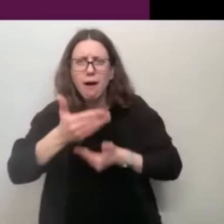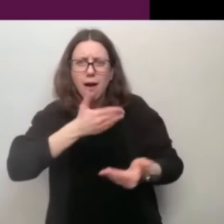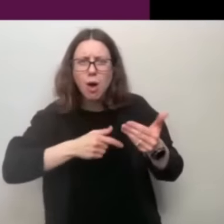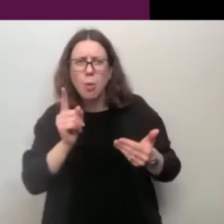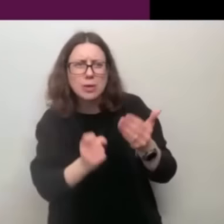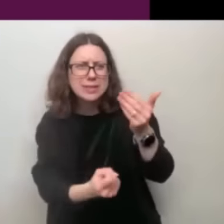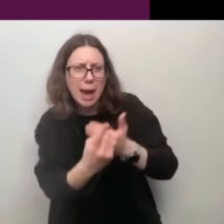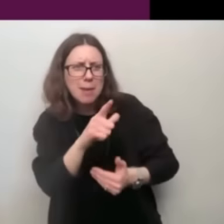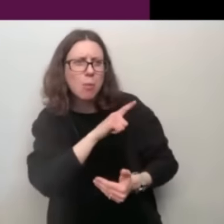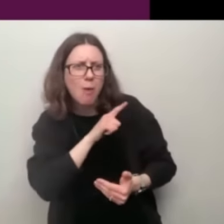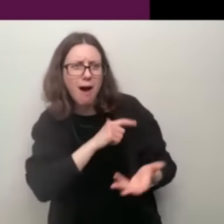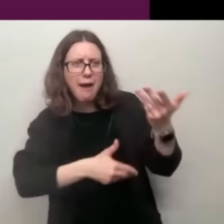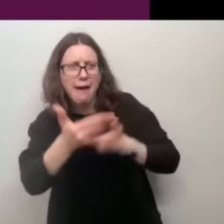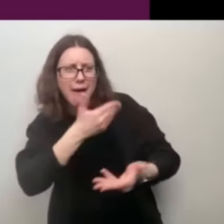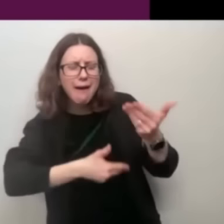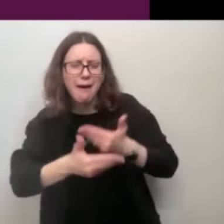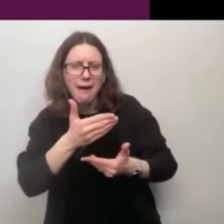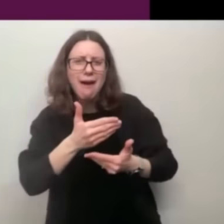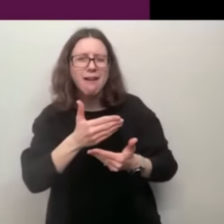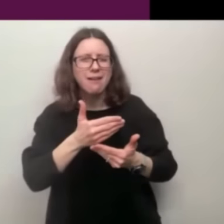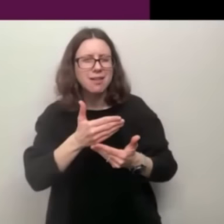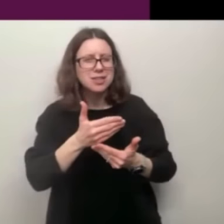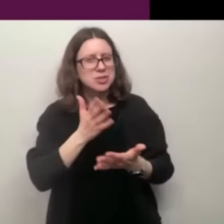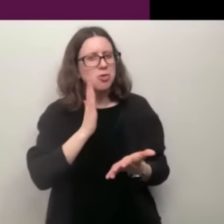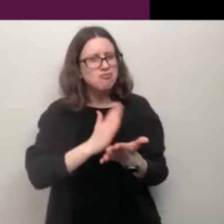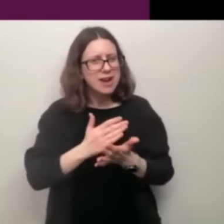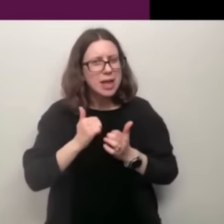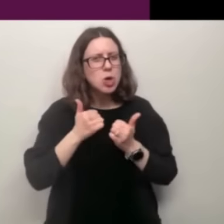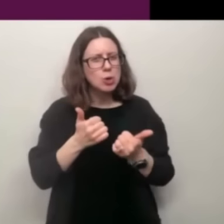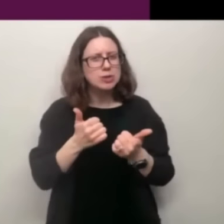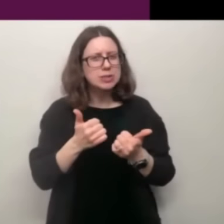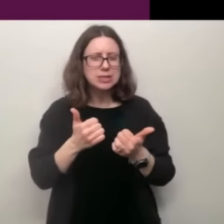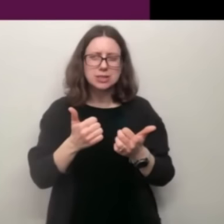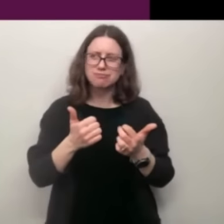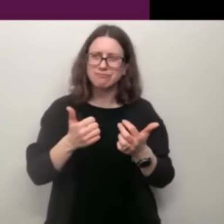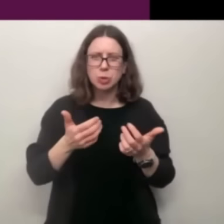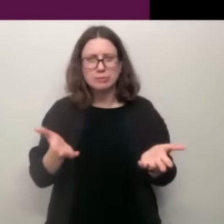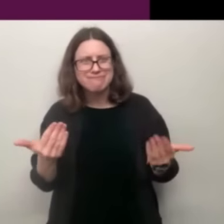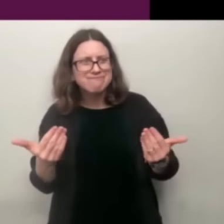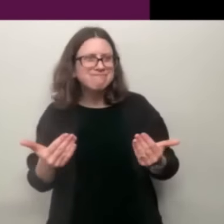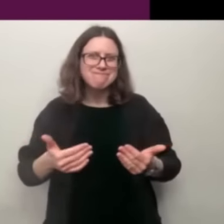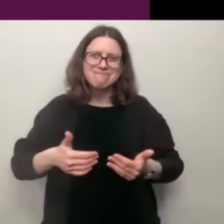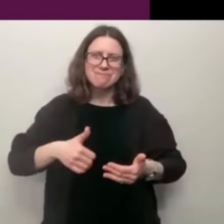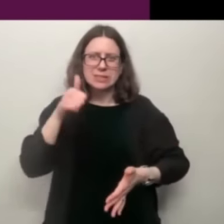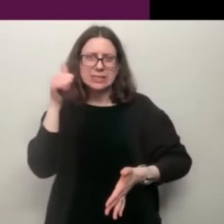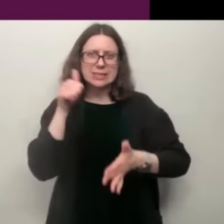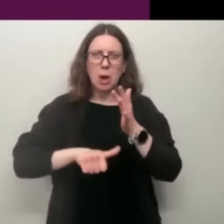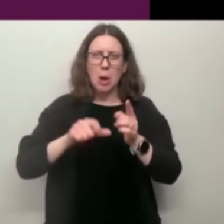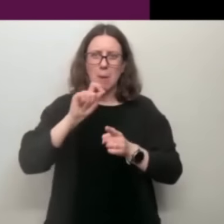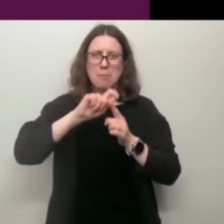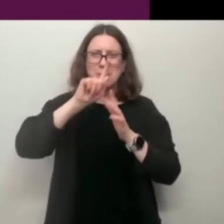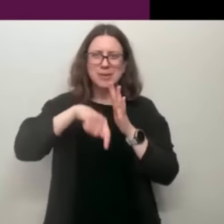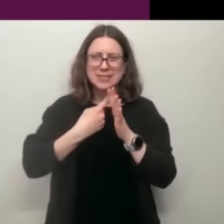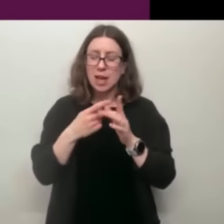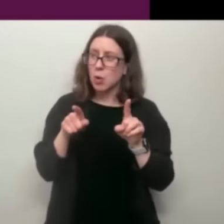So it was a really effective way to sort of kickstart the project, but also to bring people along with us.